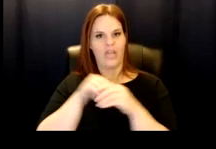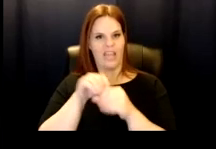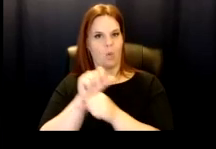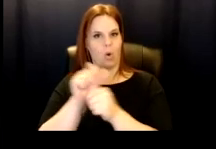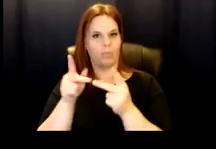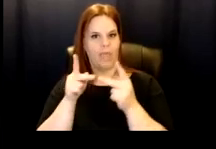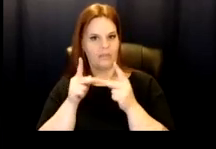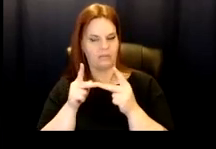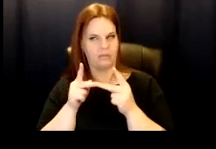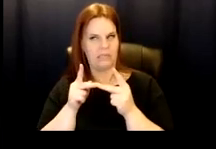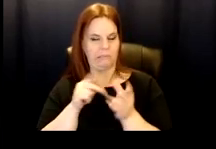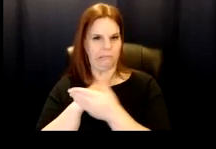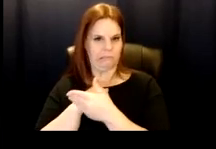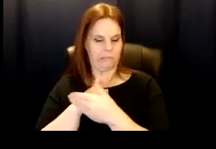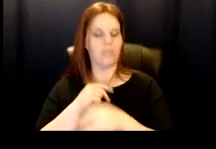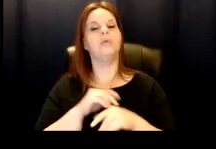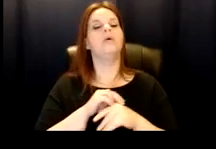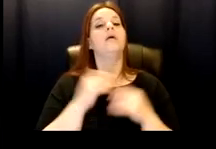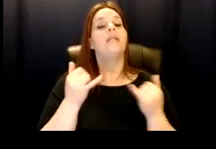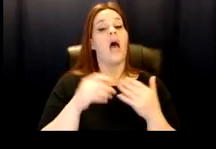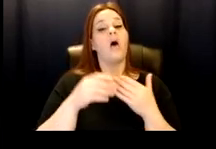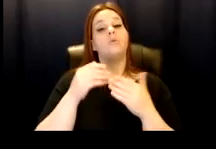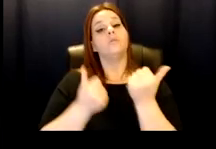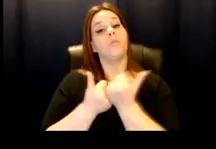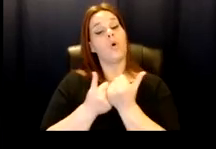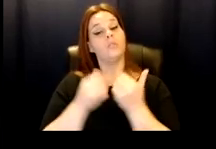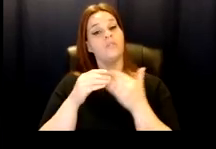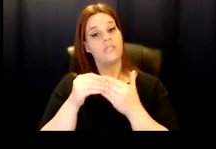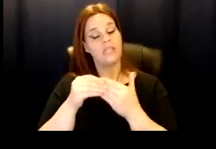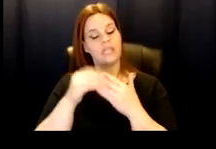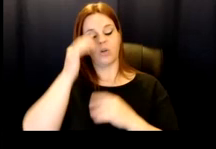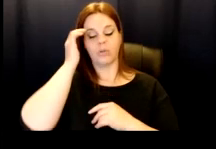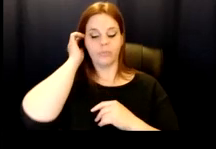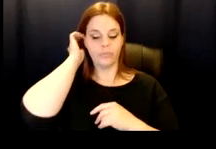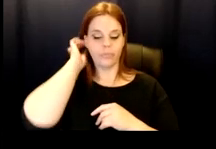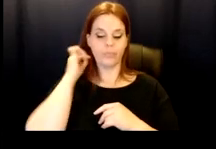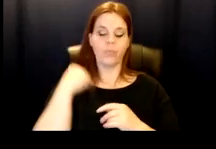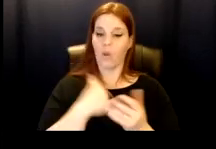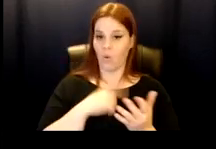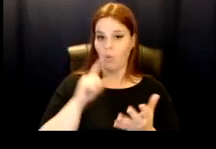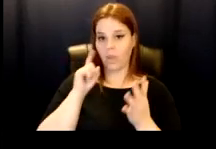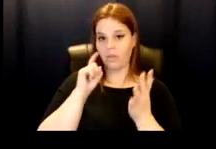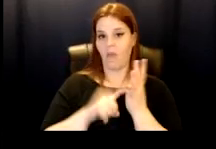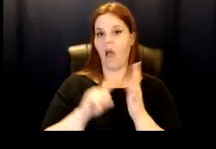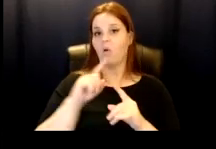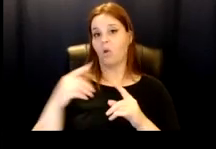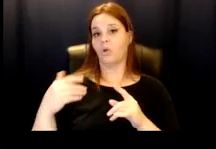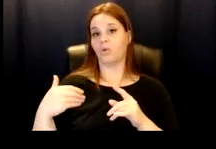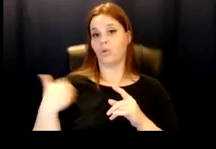and facilitators. So, we found that the youth reported that when they did have coworkers